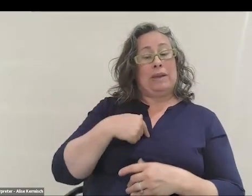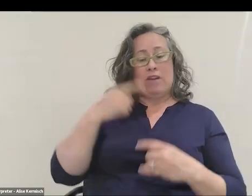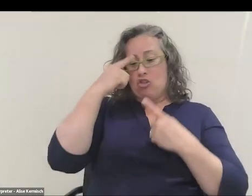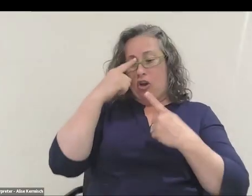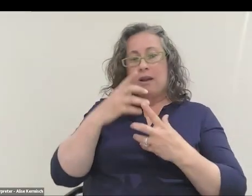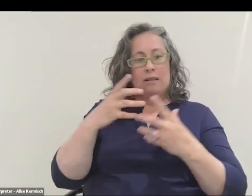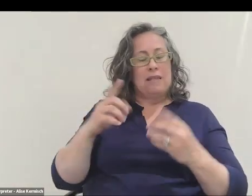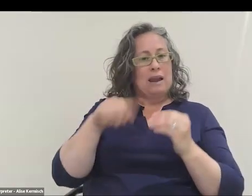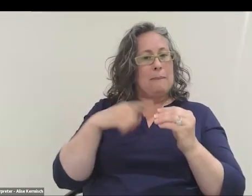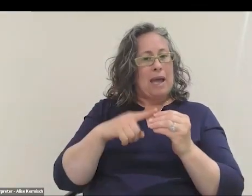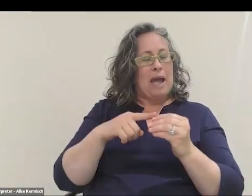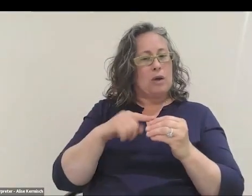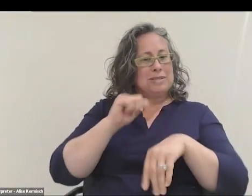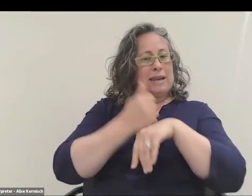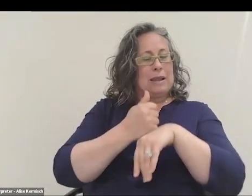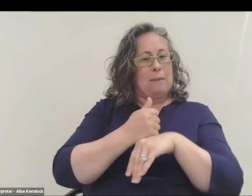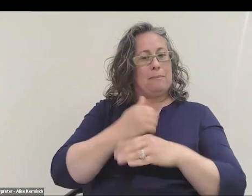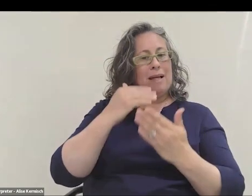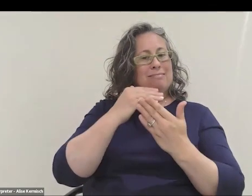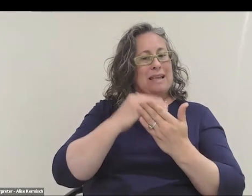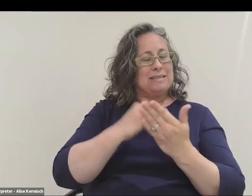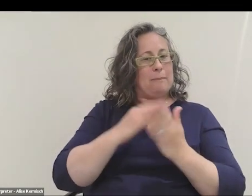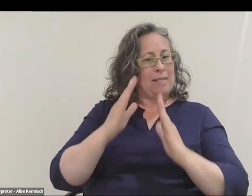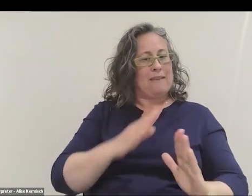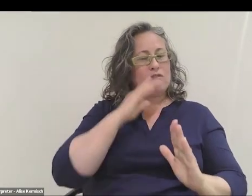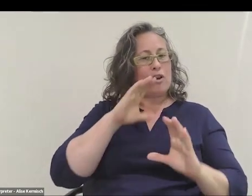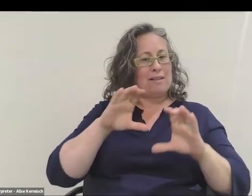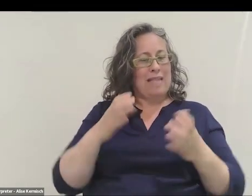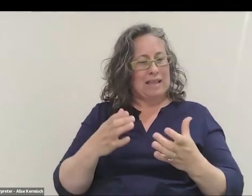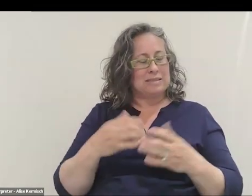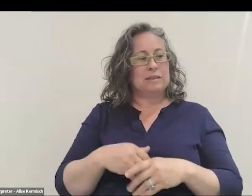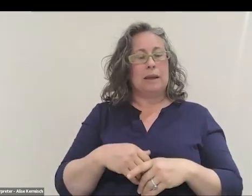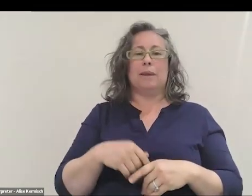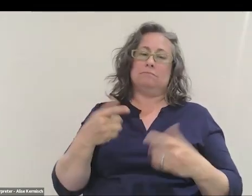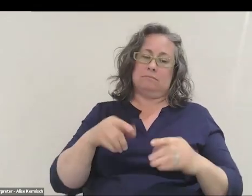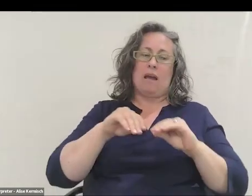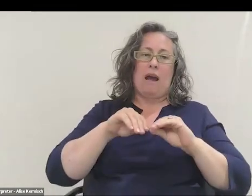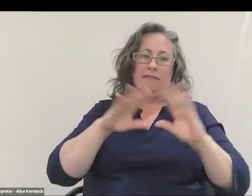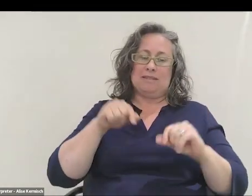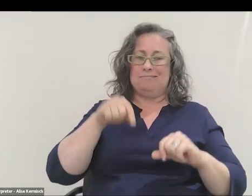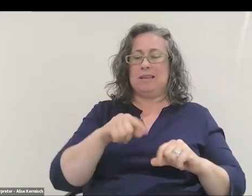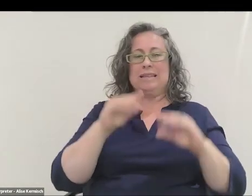lesson plans for classes. I think obviously there's just as a teaching tool, you can certainly talk about eclipses,